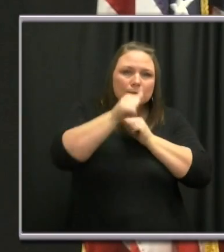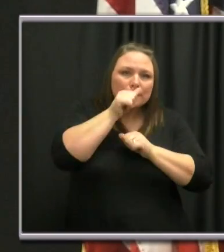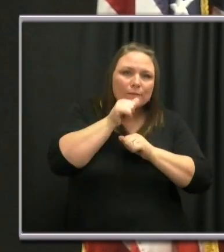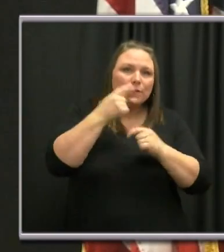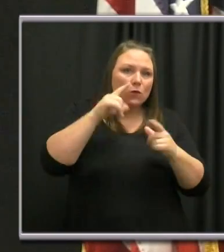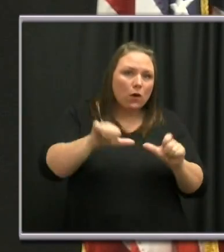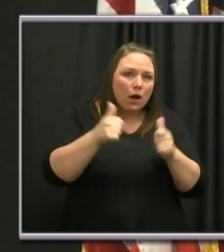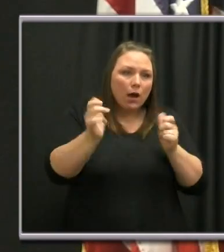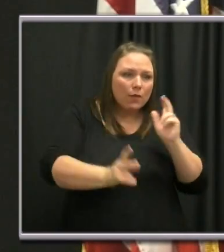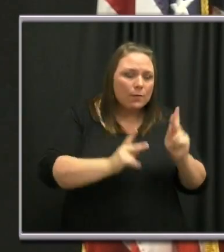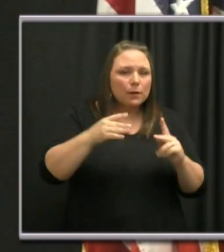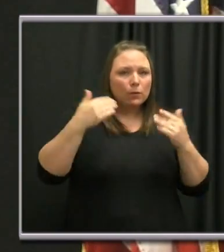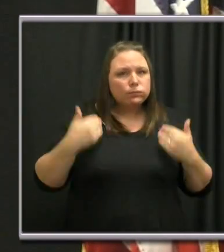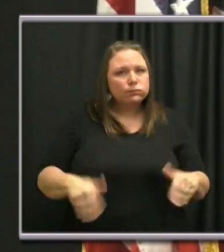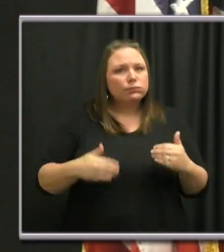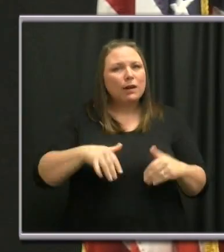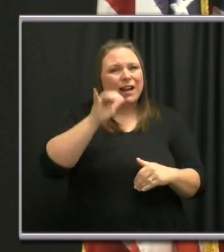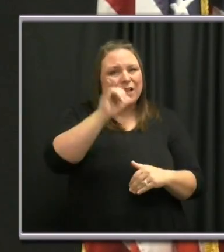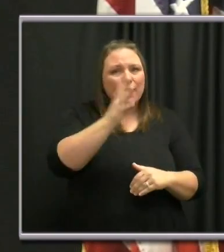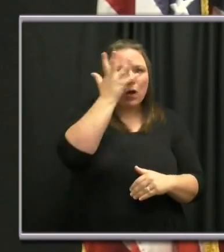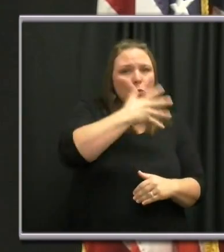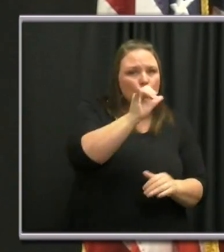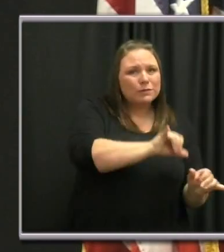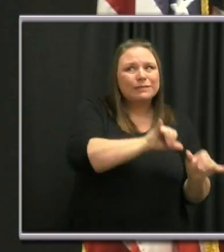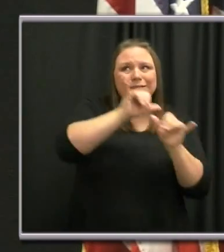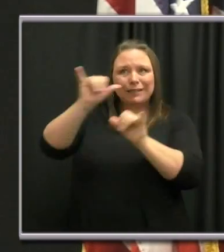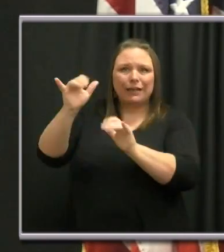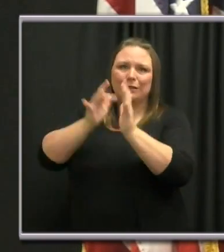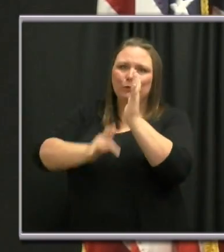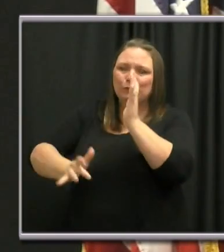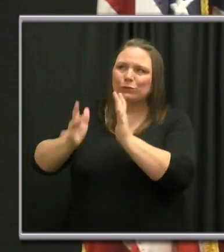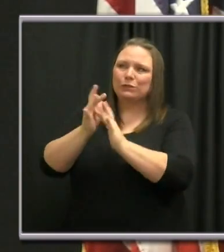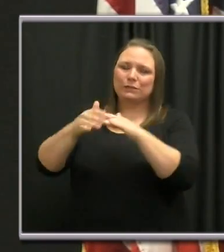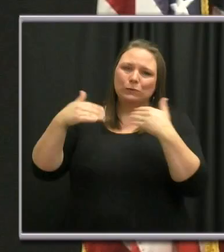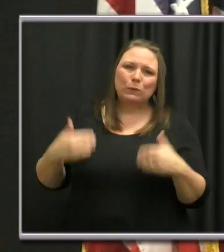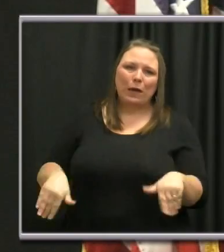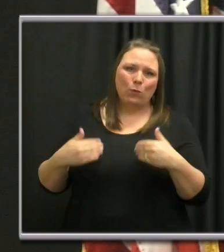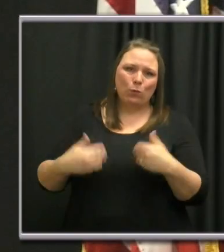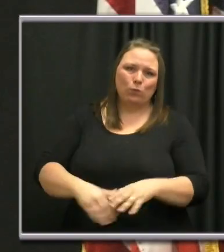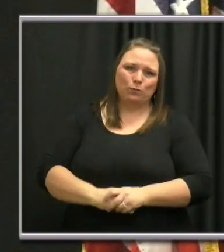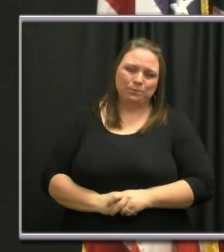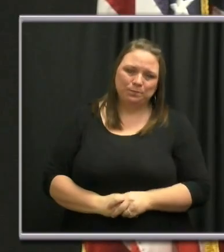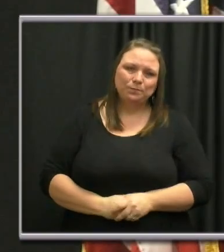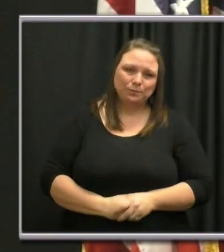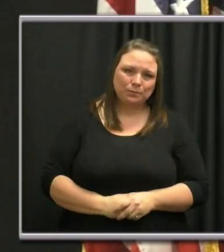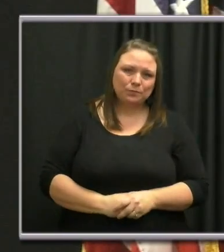SUFFERING FOR OTHERS AND WHATA